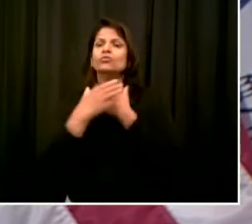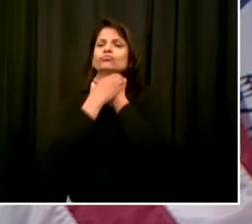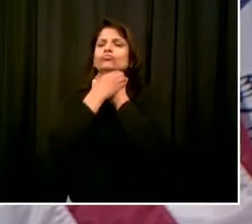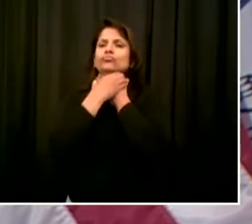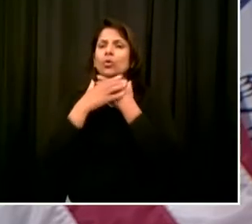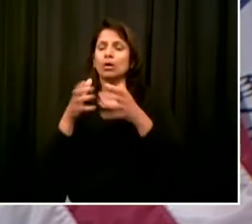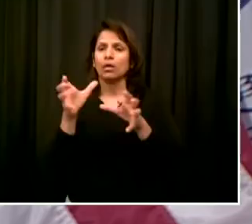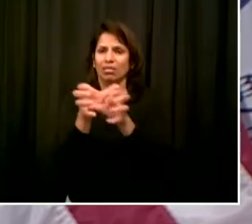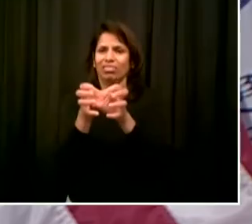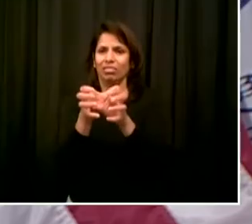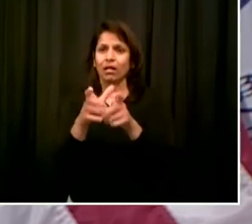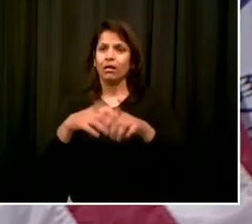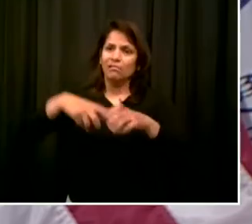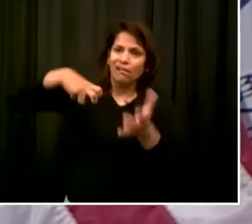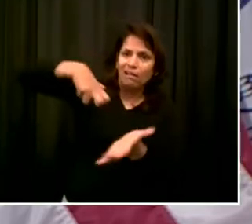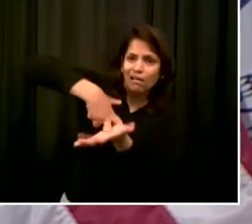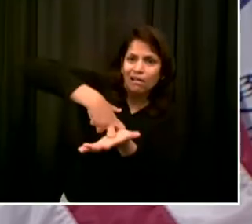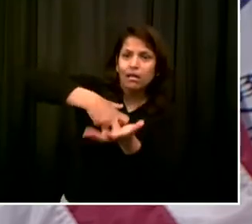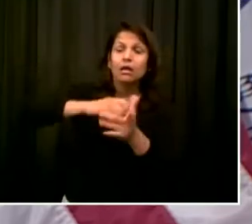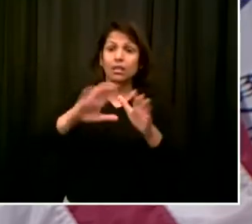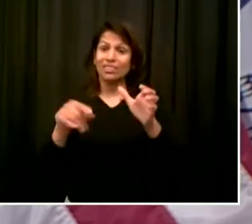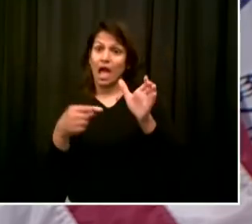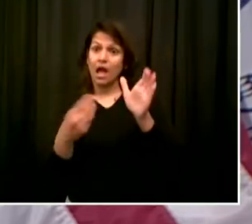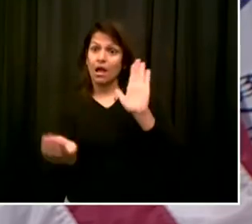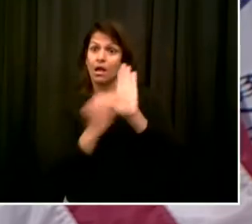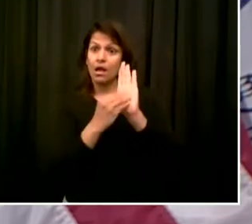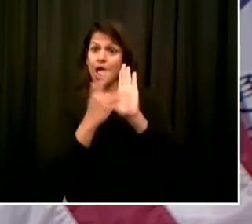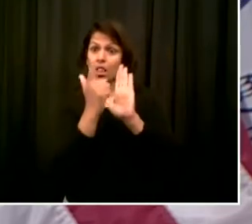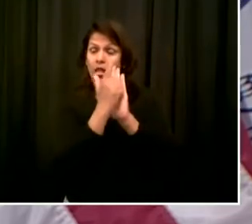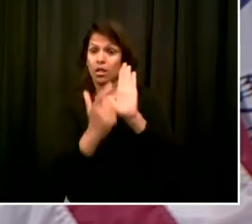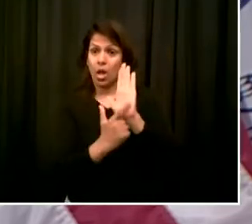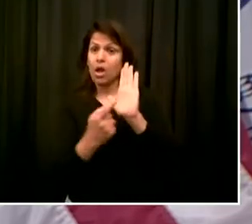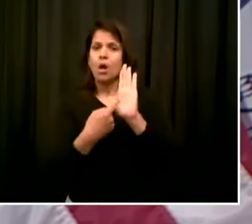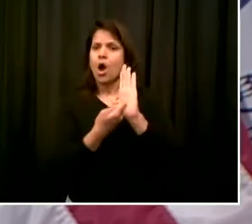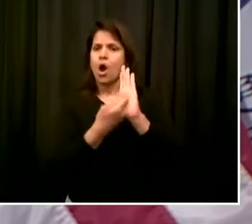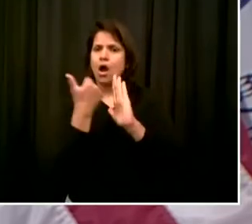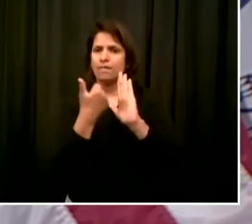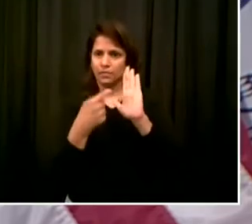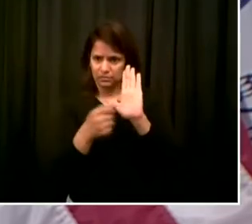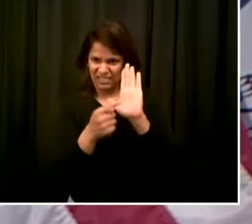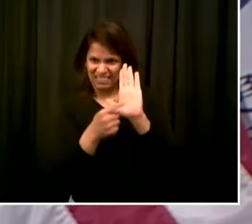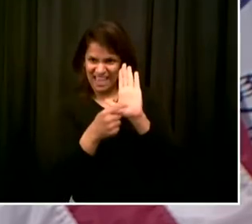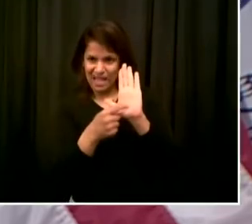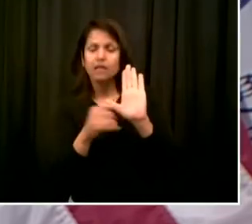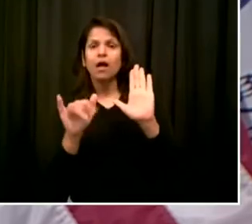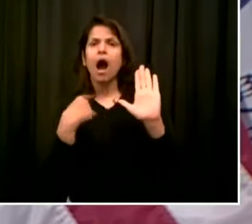ON 50 A. I WAS WONDERING HAVE YOU ORDERED FDNY AND